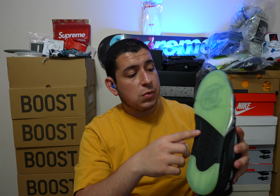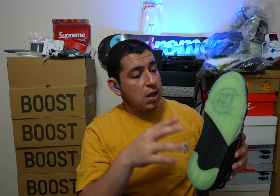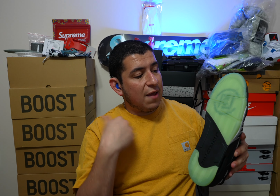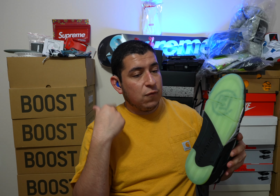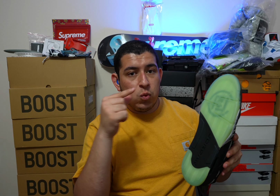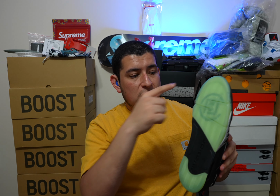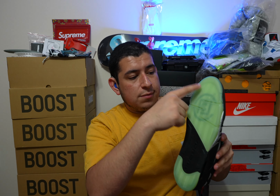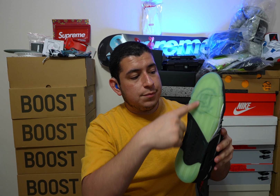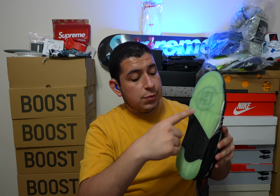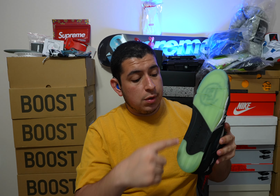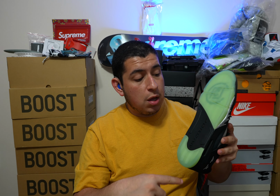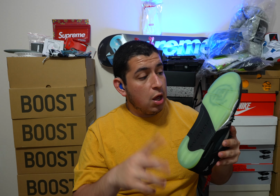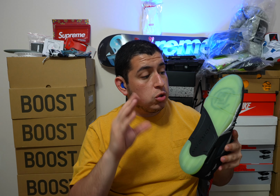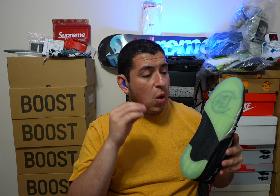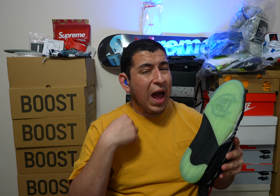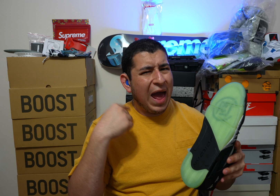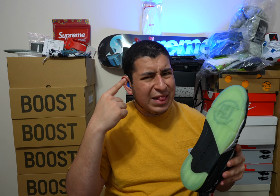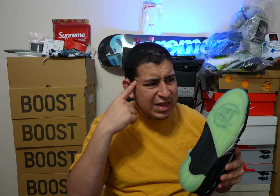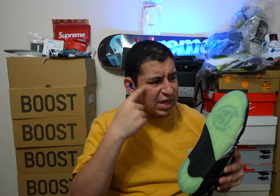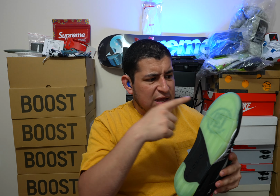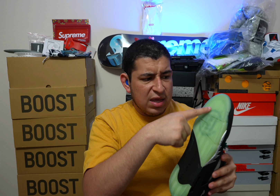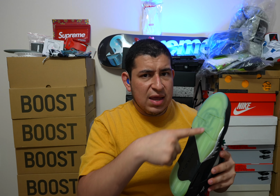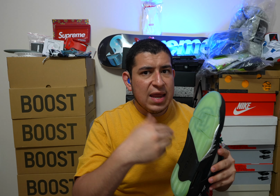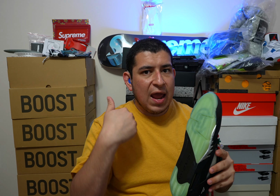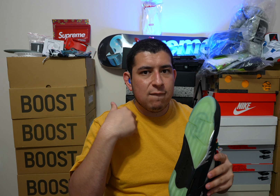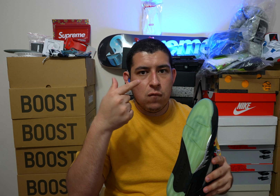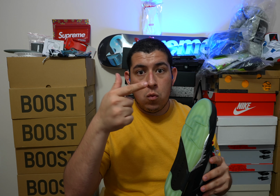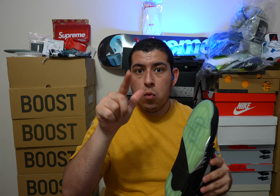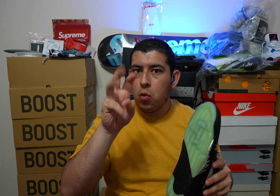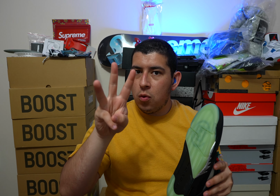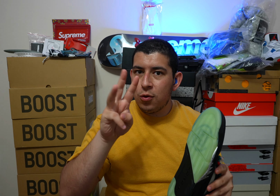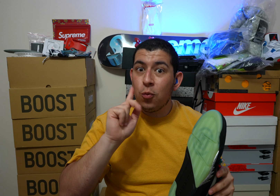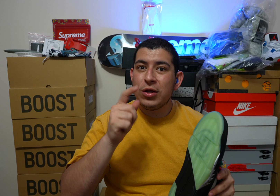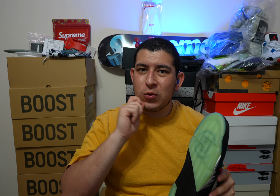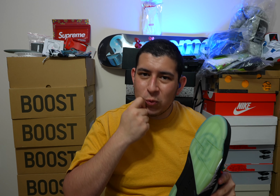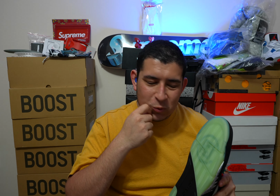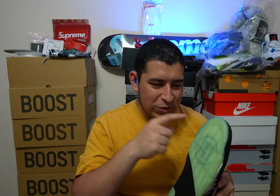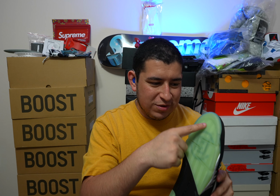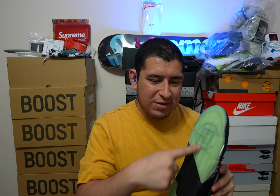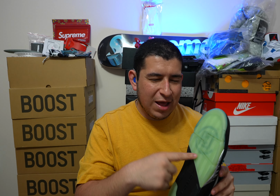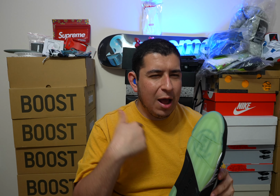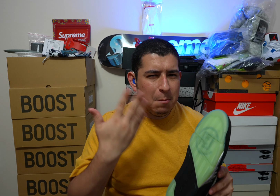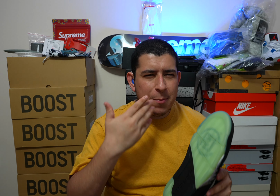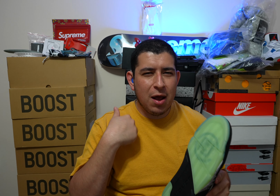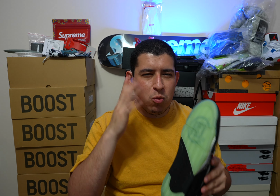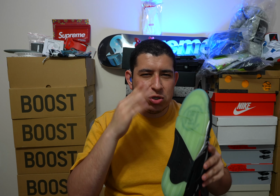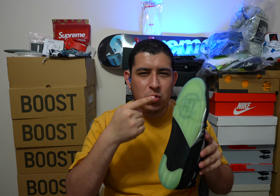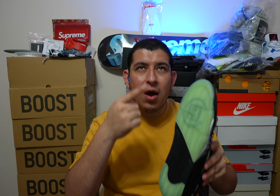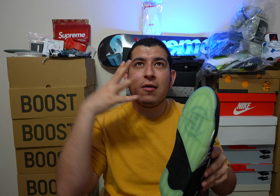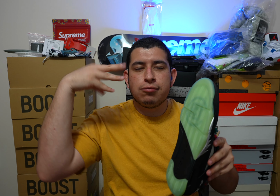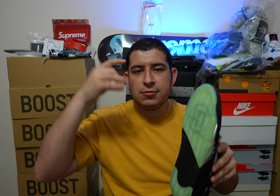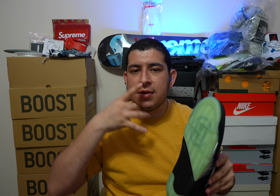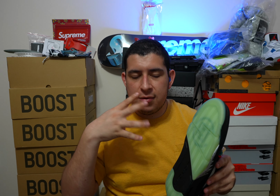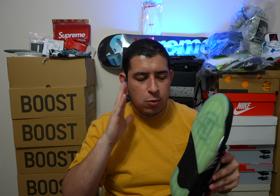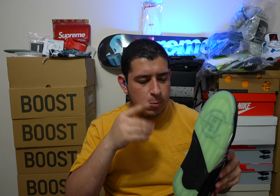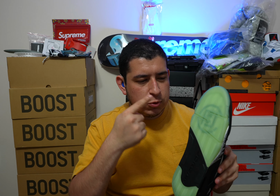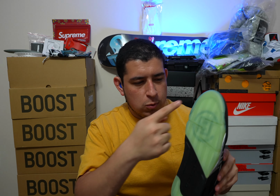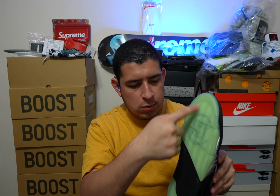Also, this does glow! I will make a video clip in the dark.